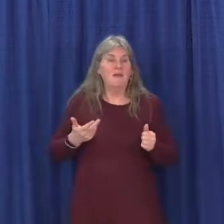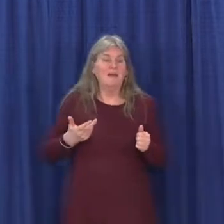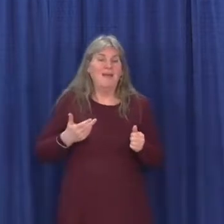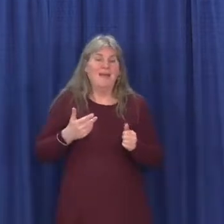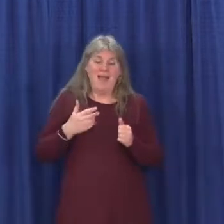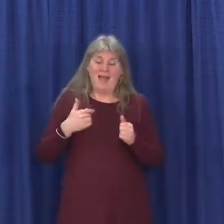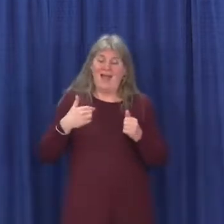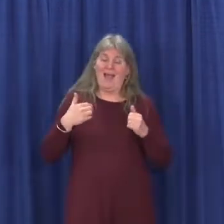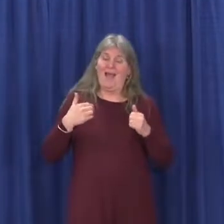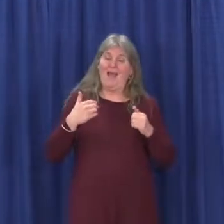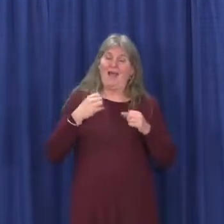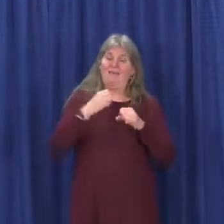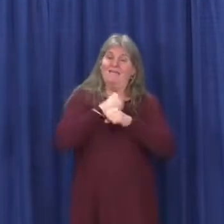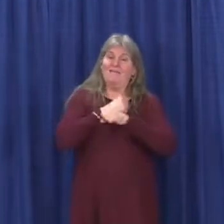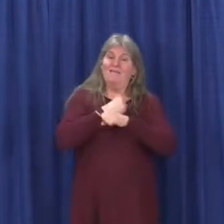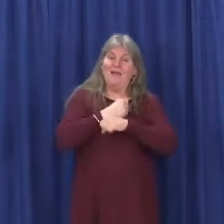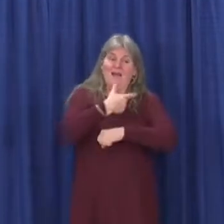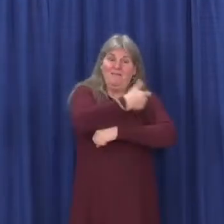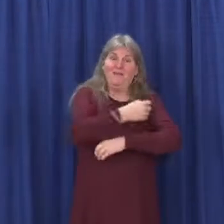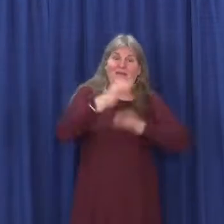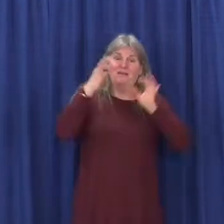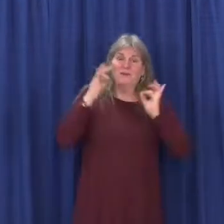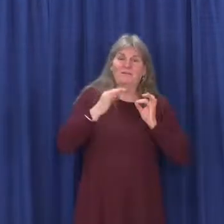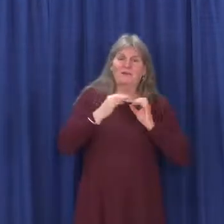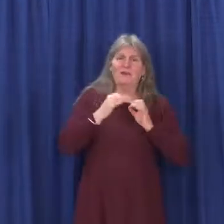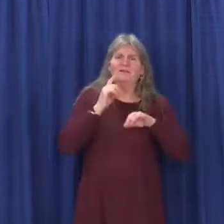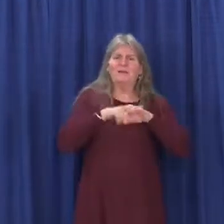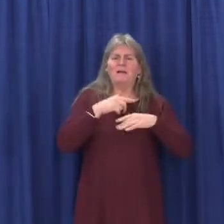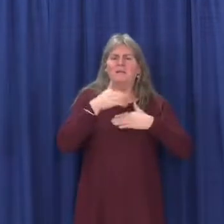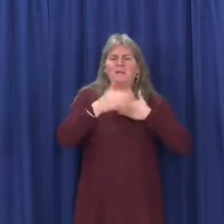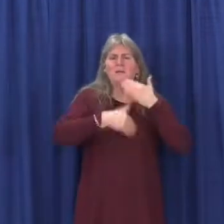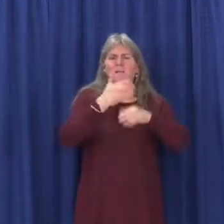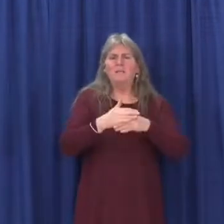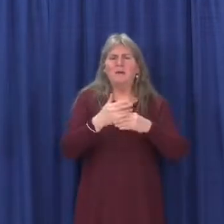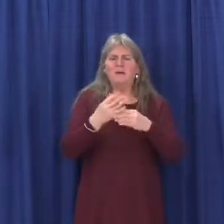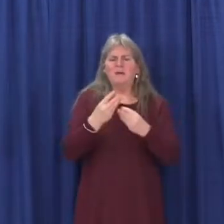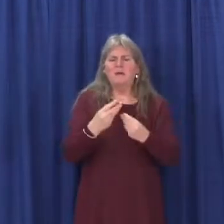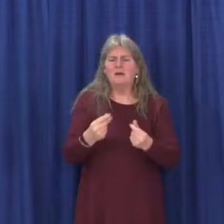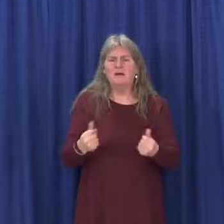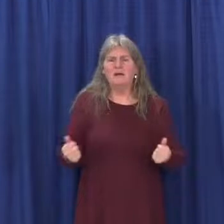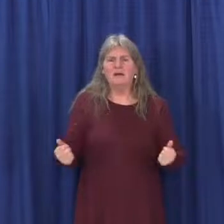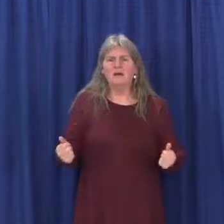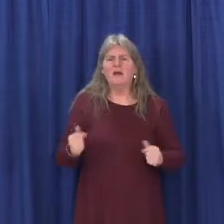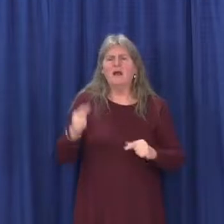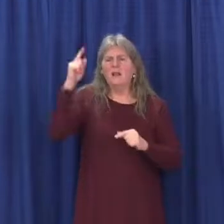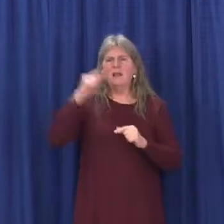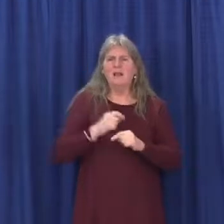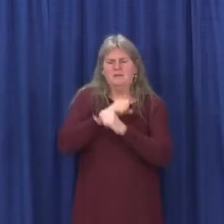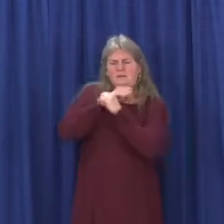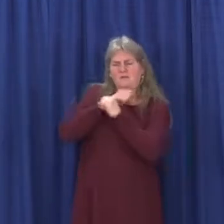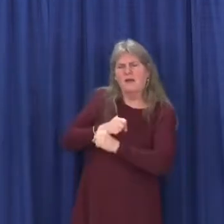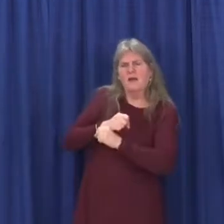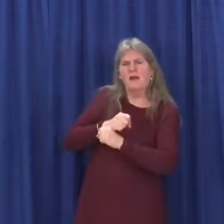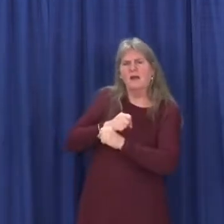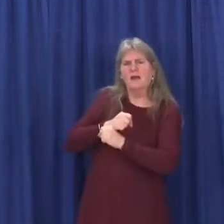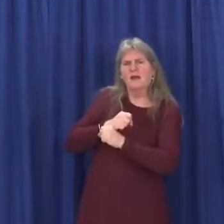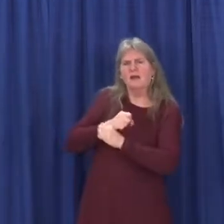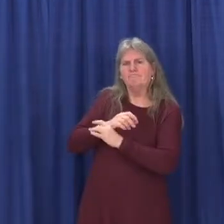starting to forget a little bit how to use that vaccine knowledge and, and they're due for their next vaccine.